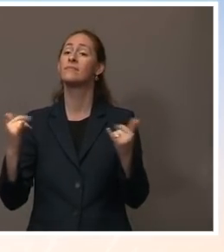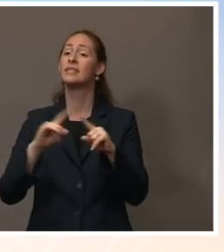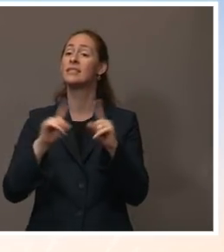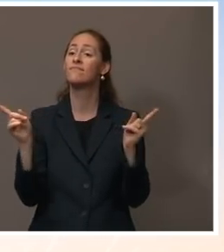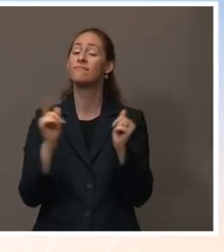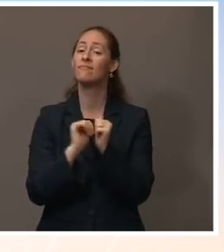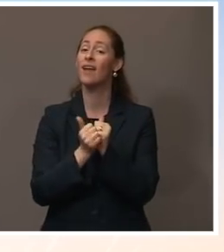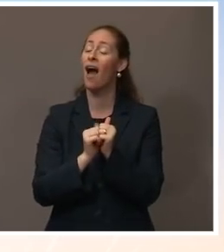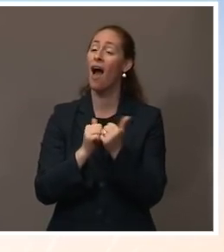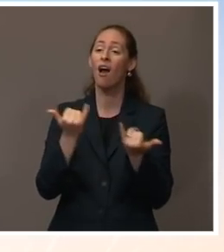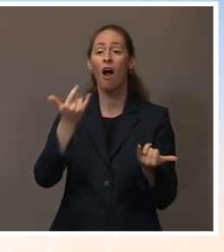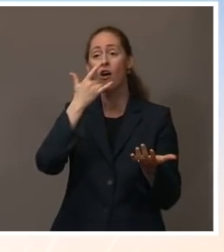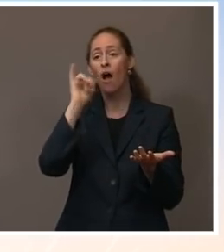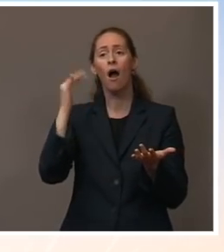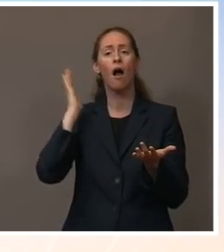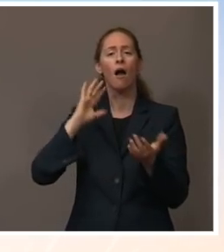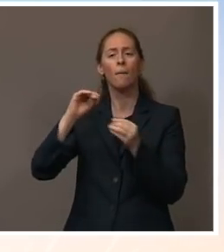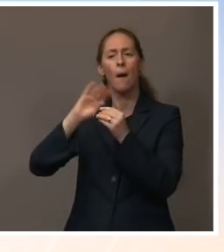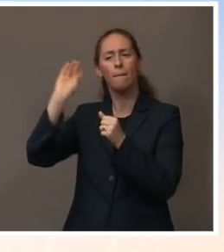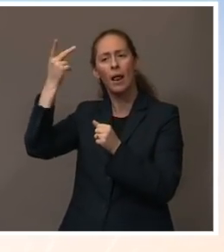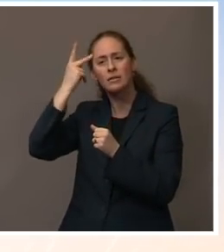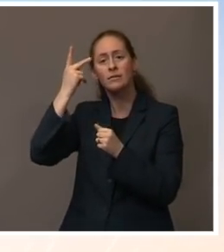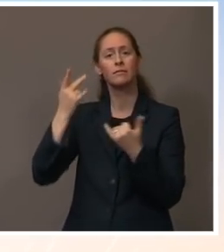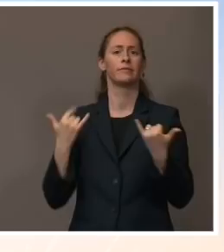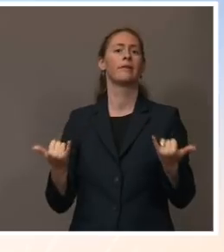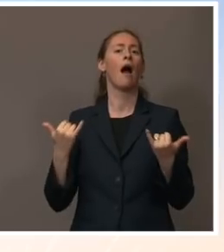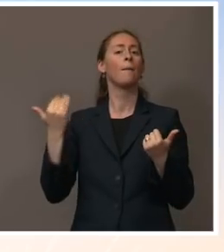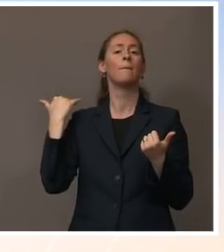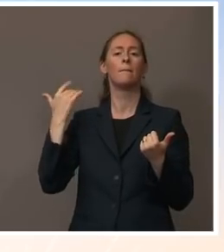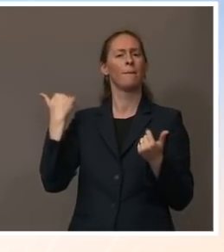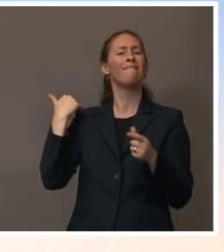And if you look back, Community Oriented Policing Services,